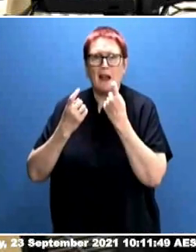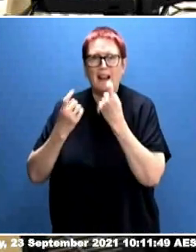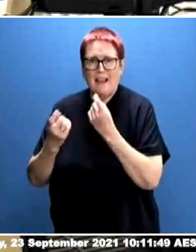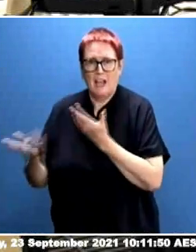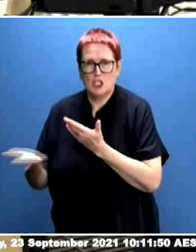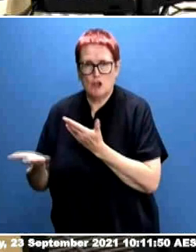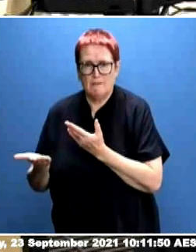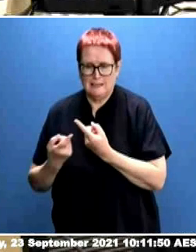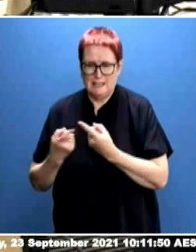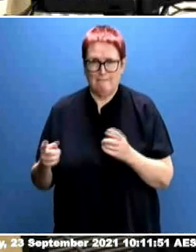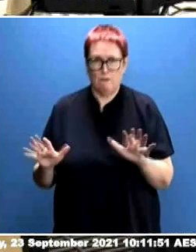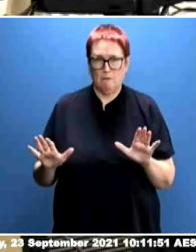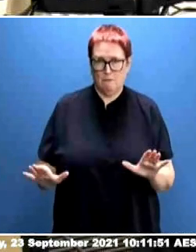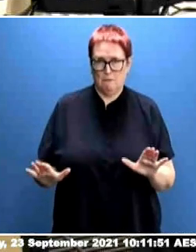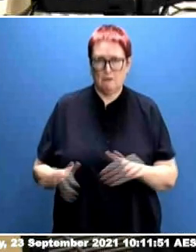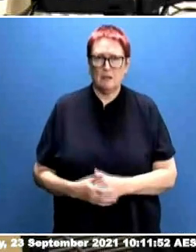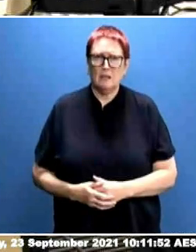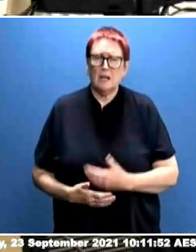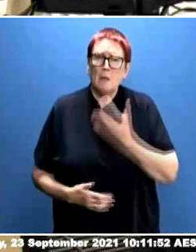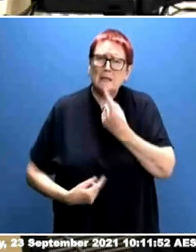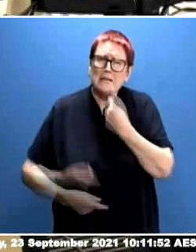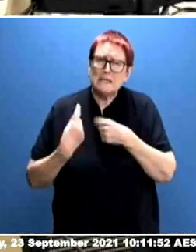Could I just ask you if you could tell us what the difference is